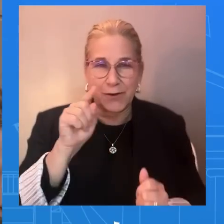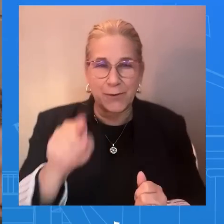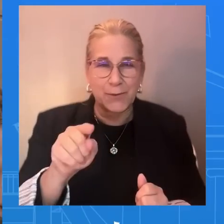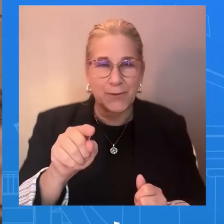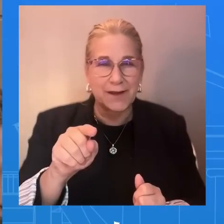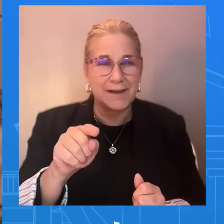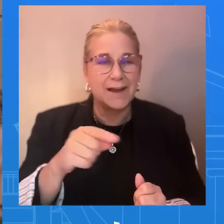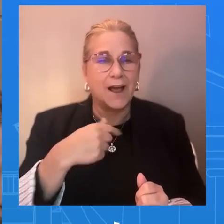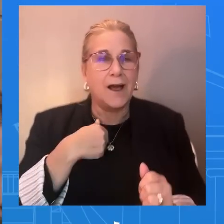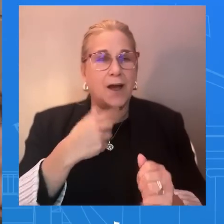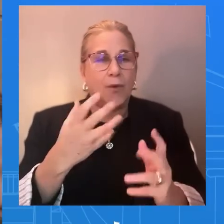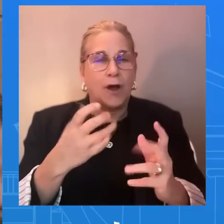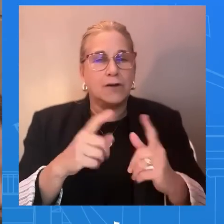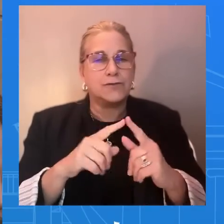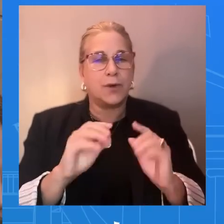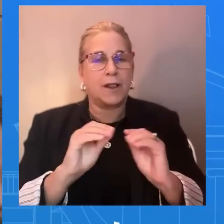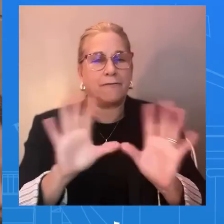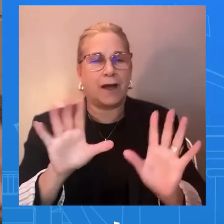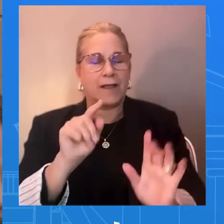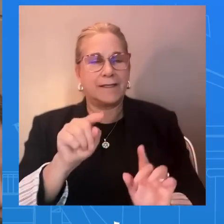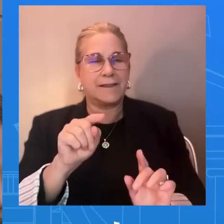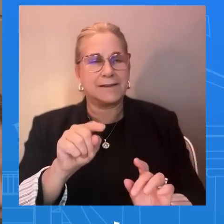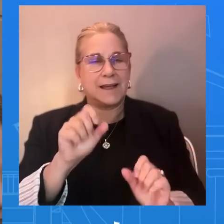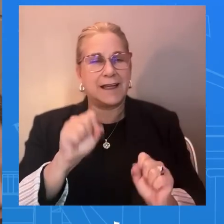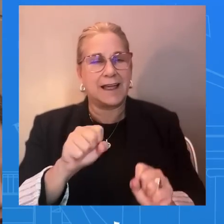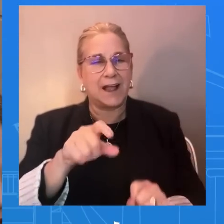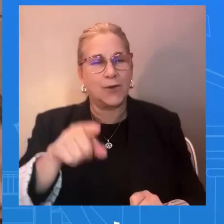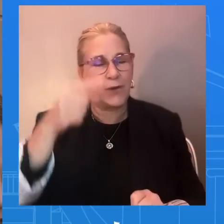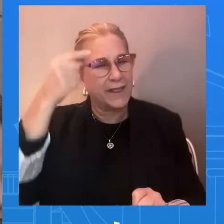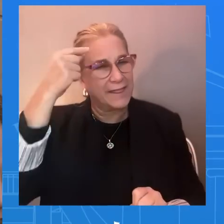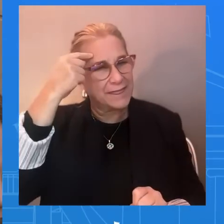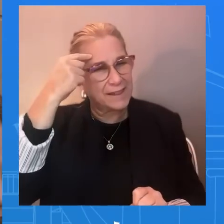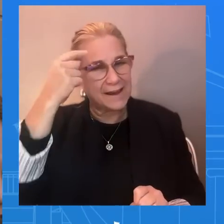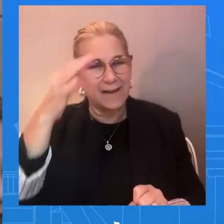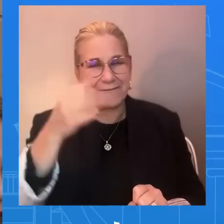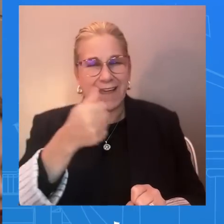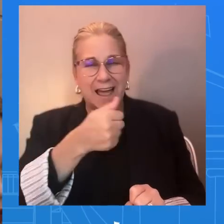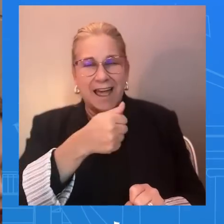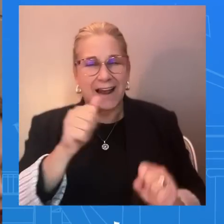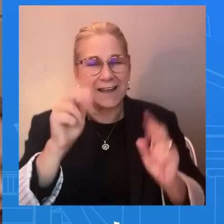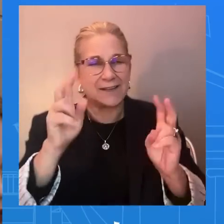The Press: Can you think of any issue, foreign policy or domestic policy,